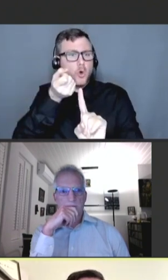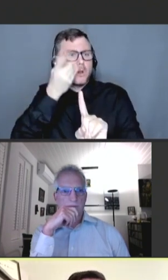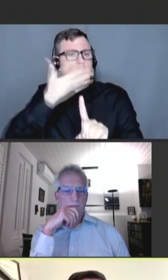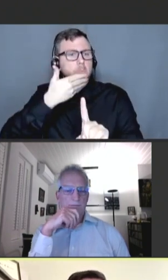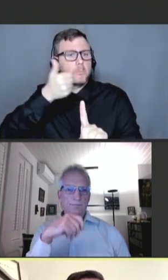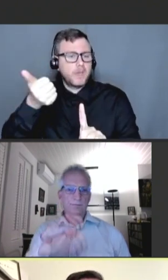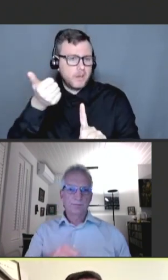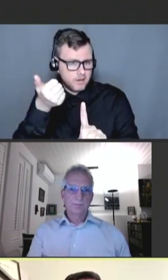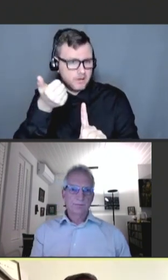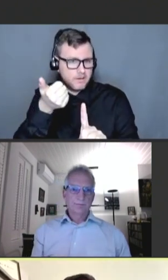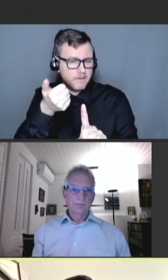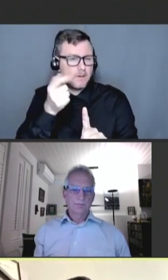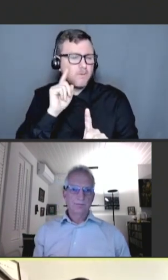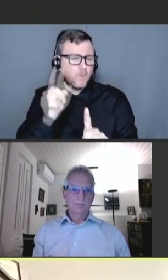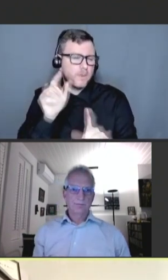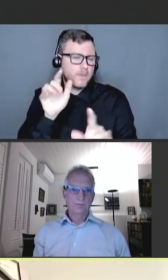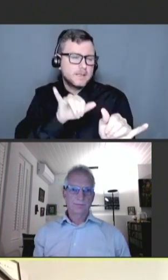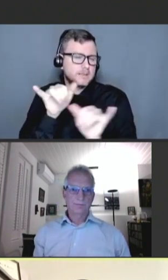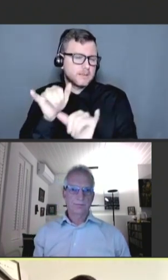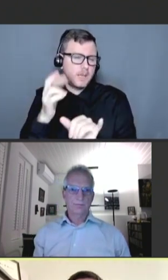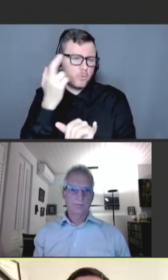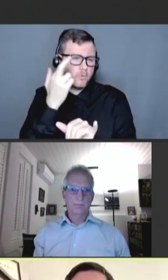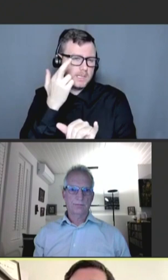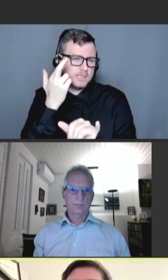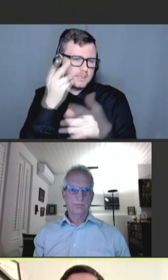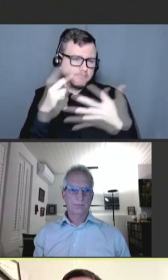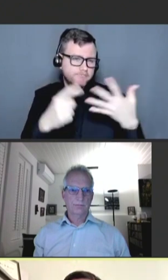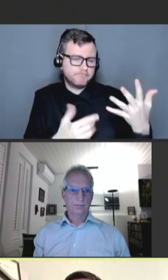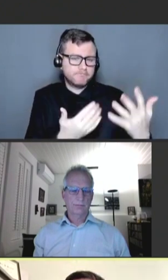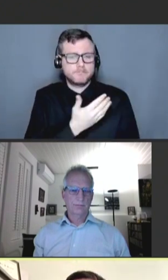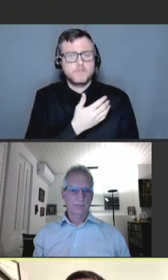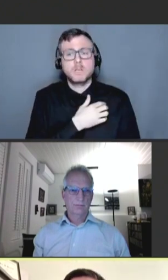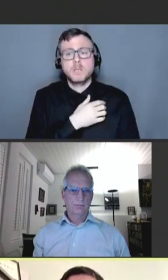outlined previously. And I think, really, you know, a refrain in our work and a lot of other